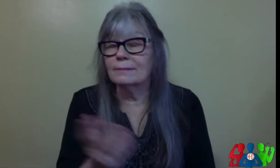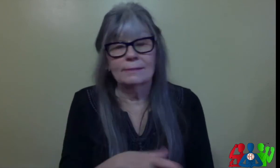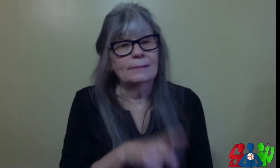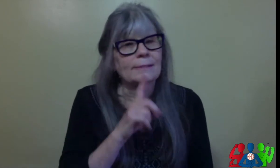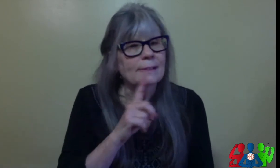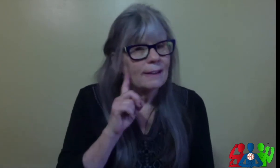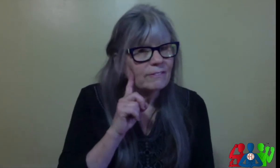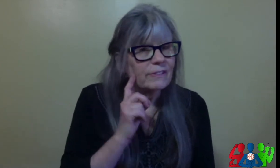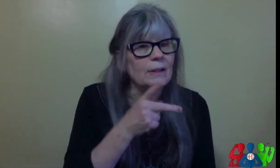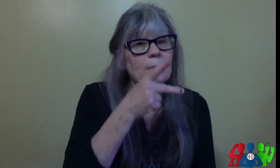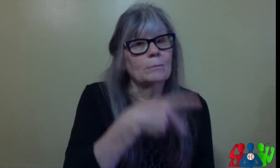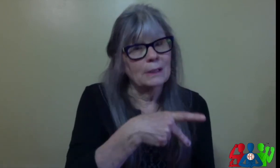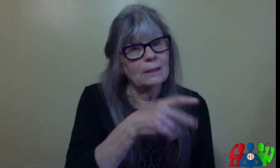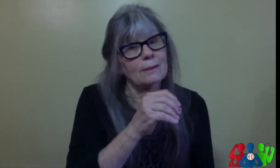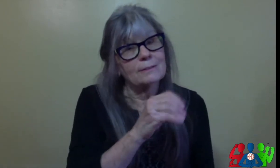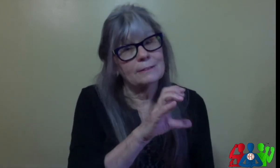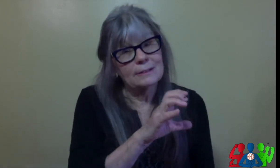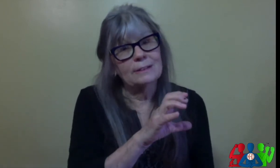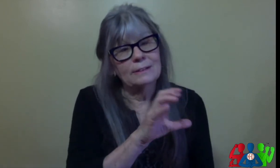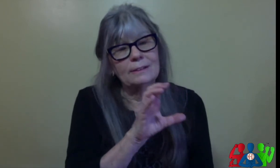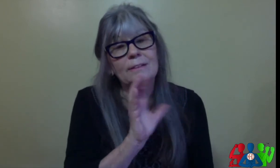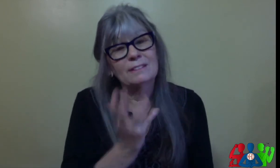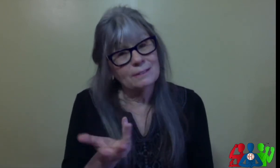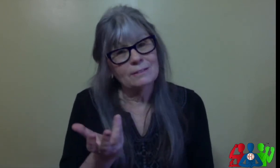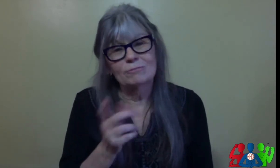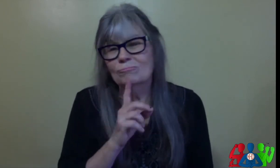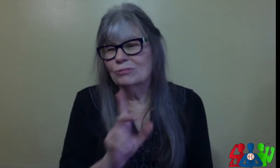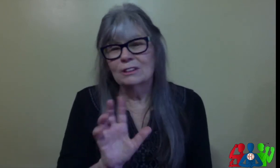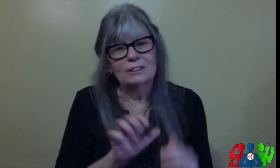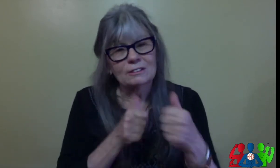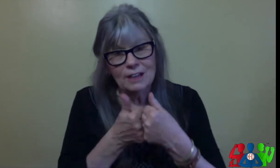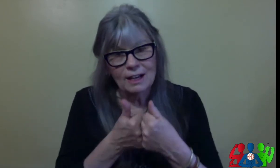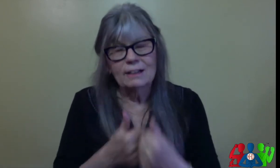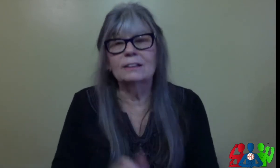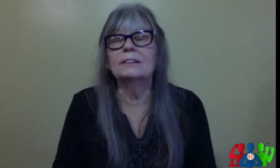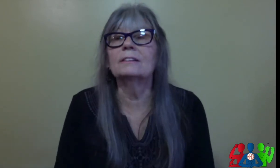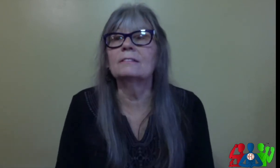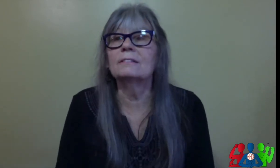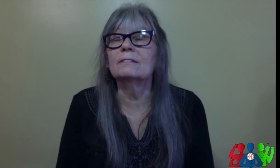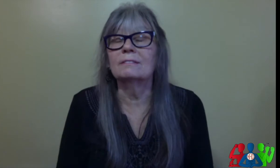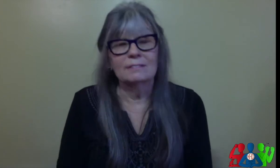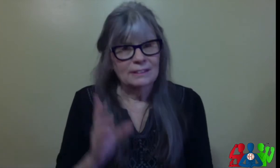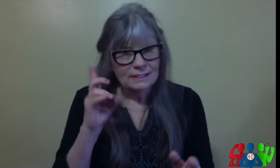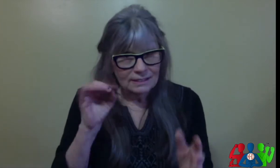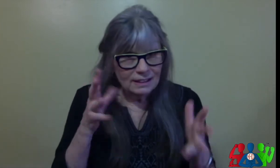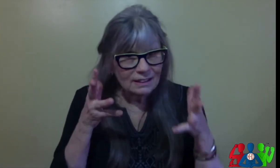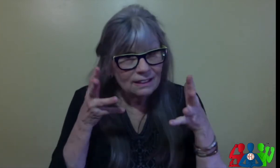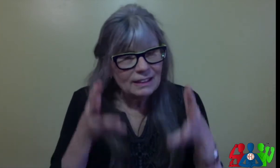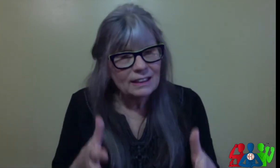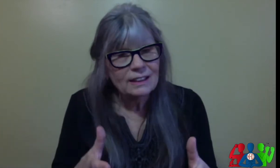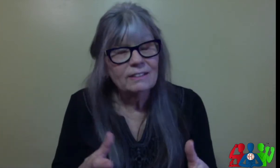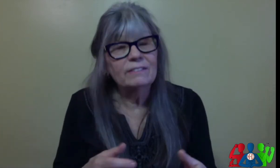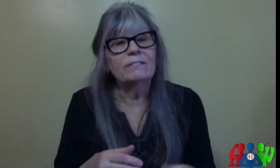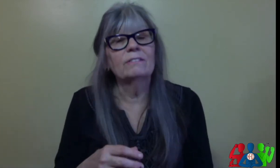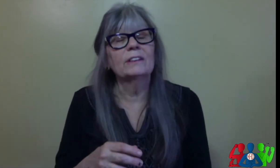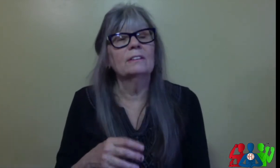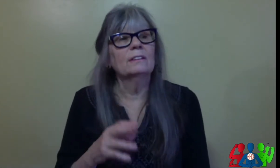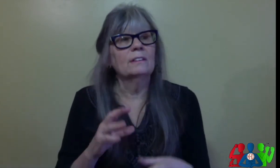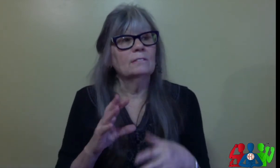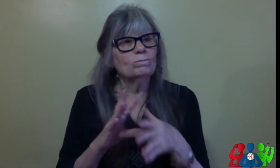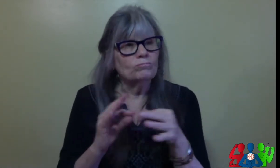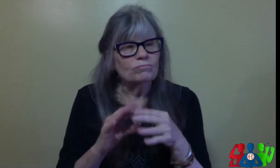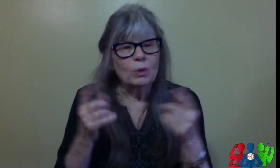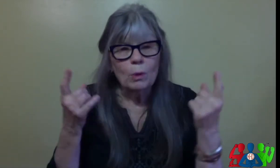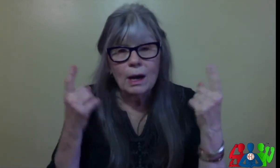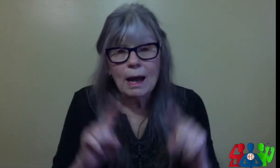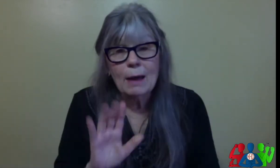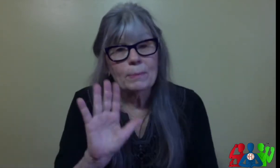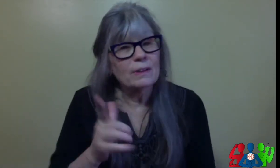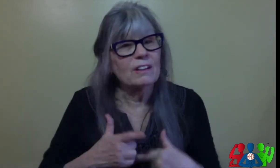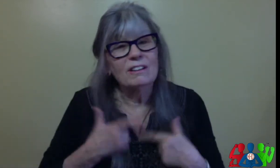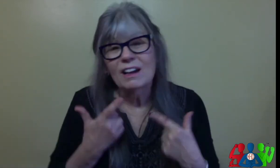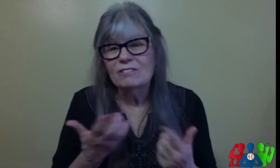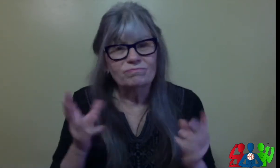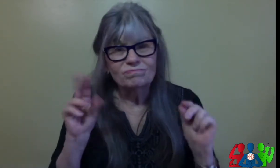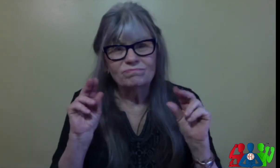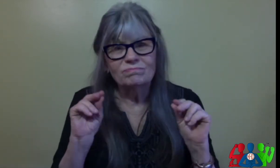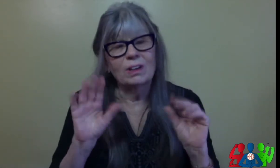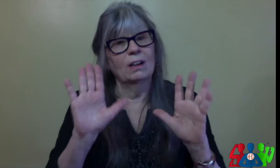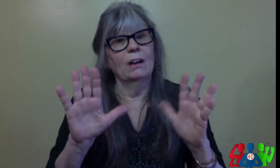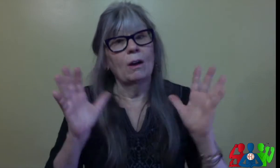deaf immigrants, deaf people of color who haven't appeared in our history narratives. We don't